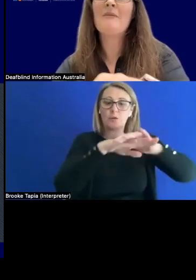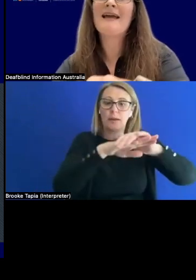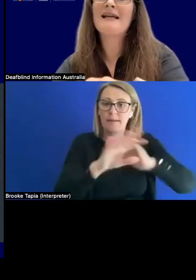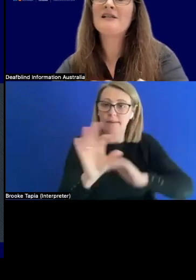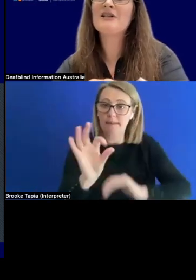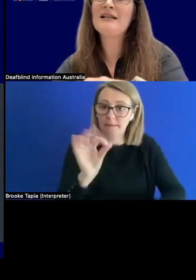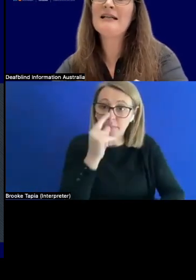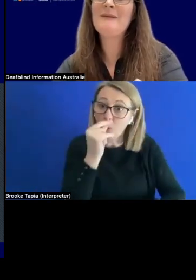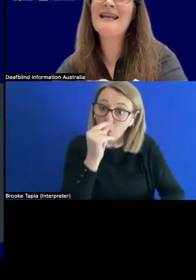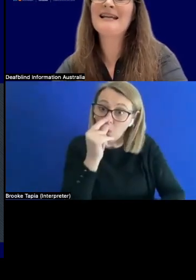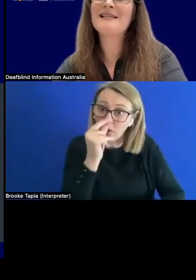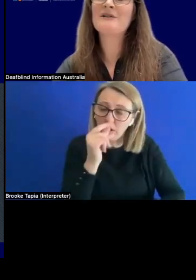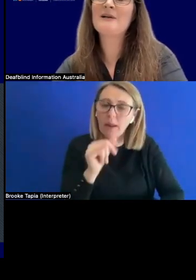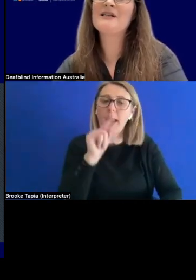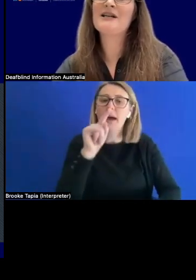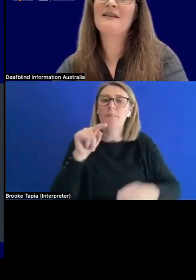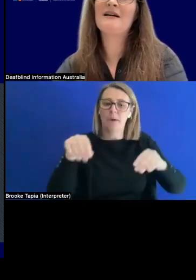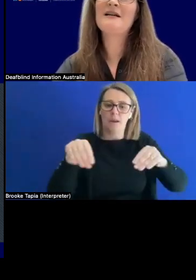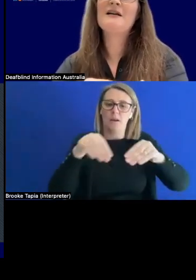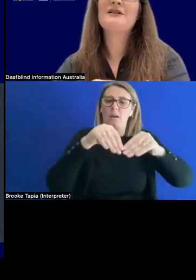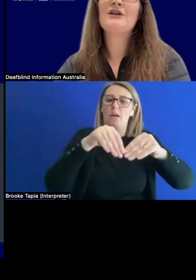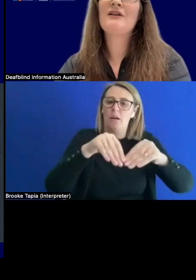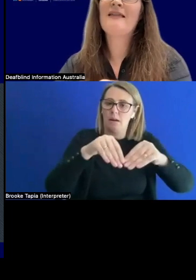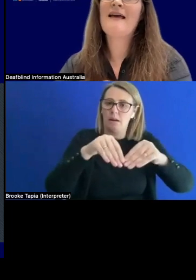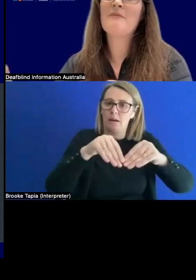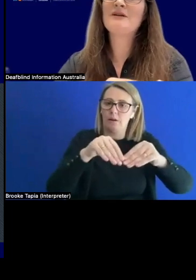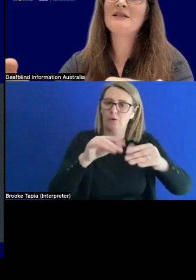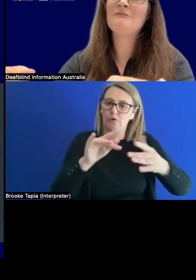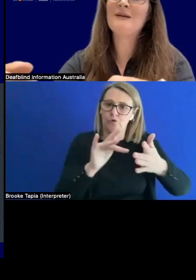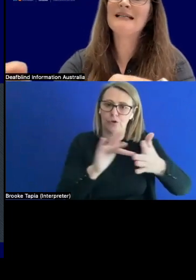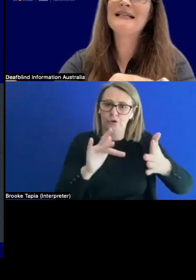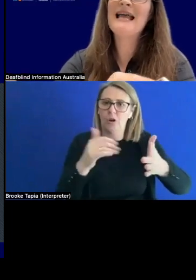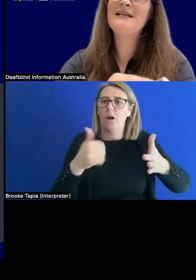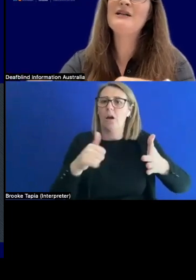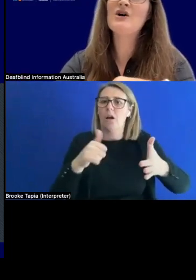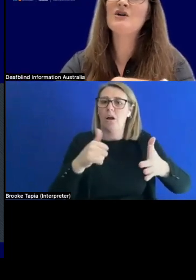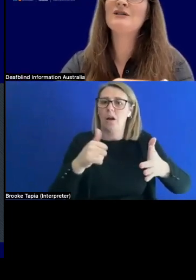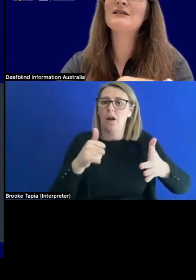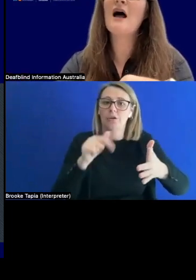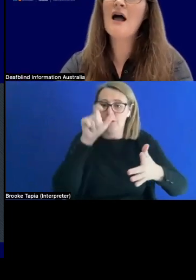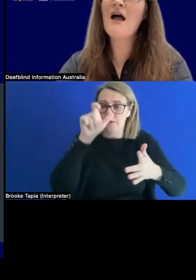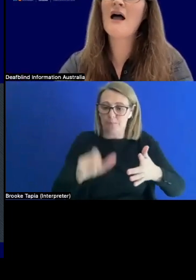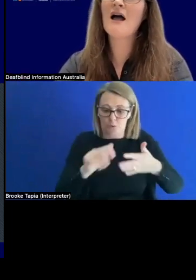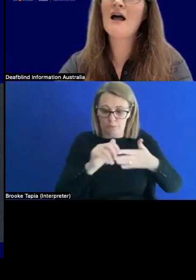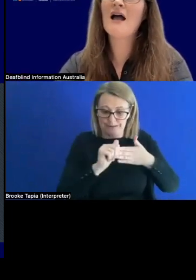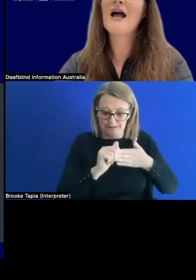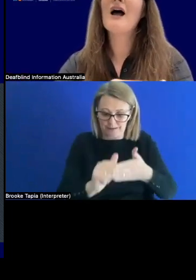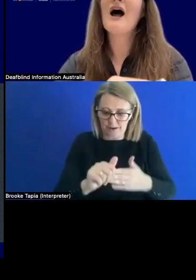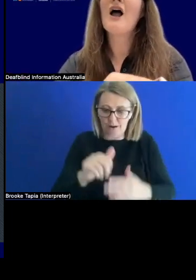but they could certainly be next to each other, so that that person being led knows, “Ah,